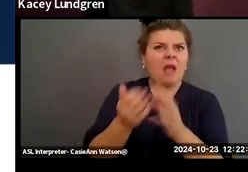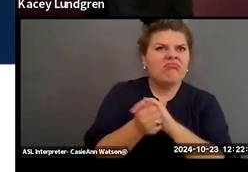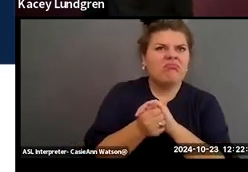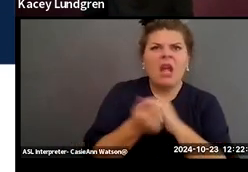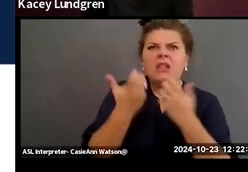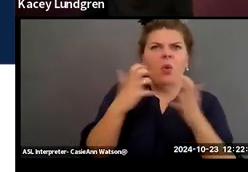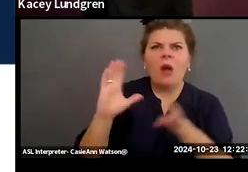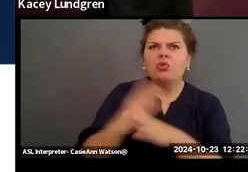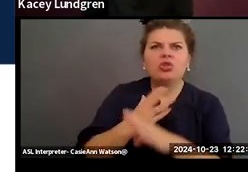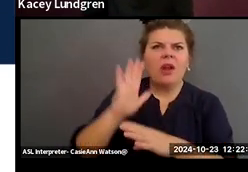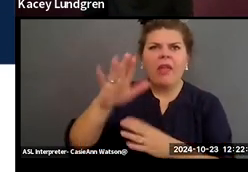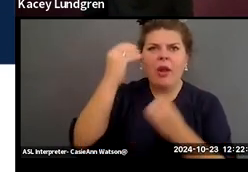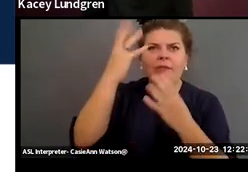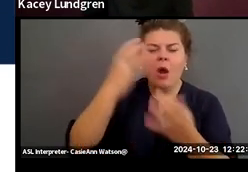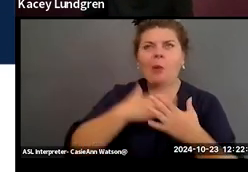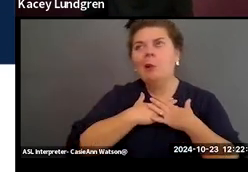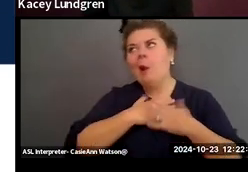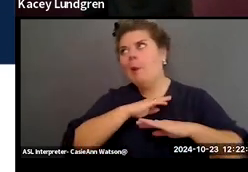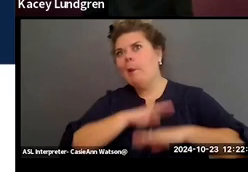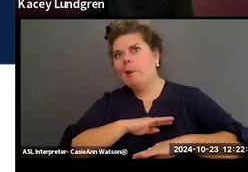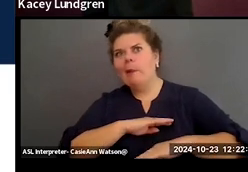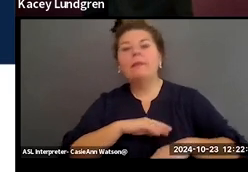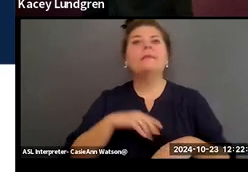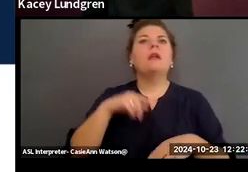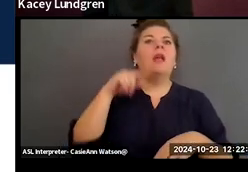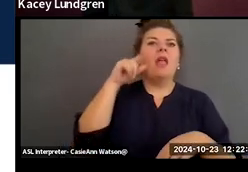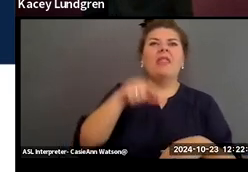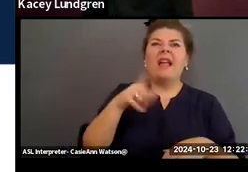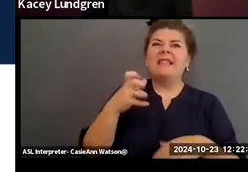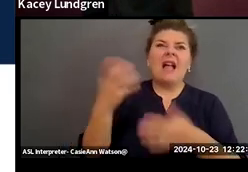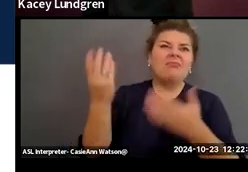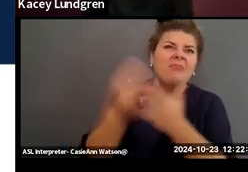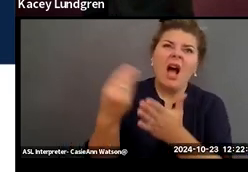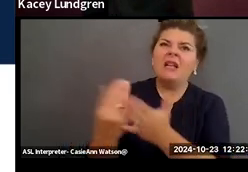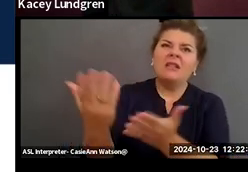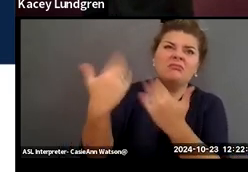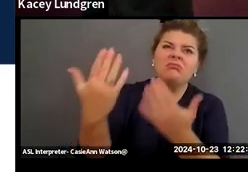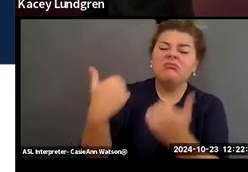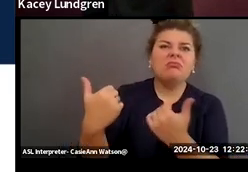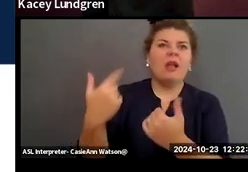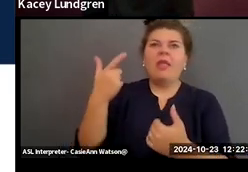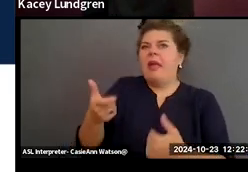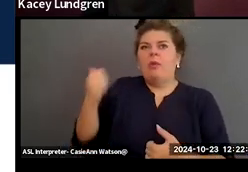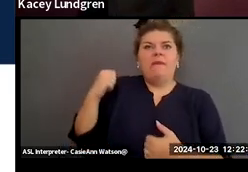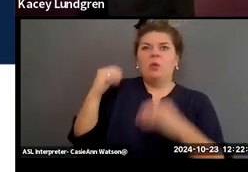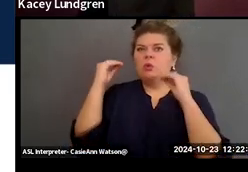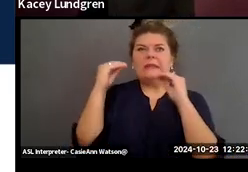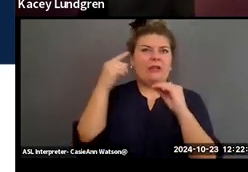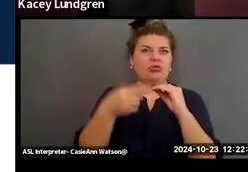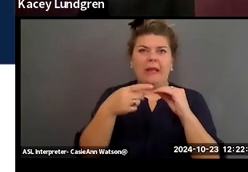with Gallaudet, thank goodness, and demanded great sums of money before even engaging with Gallaudet, which he did not have.